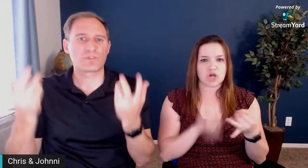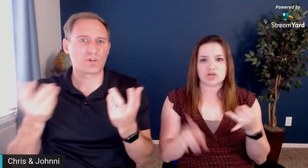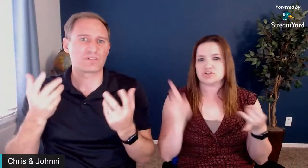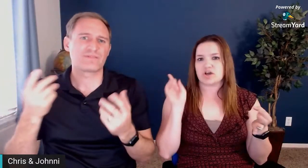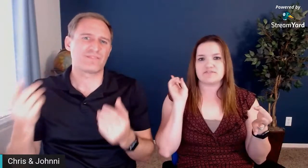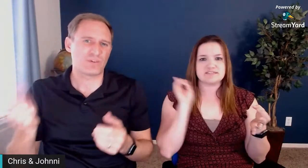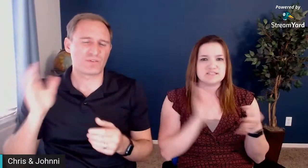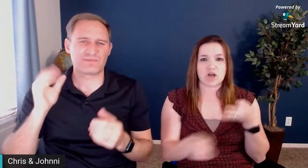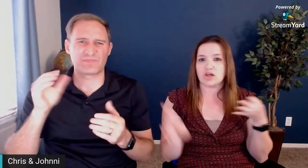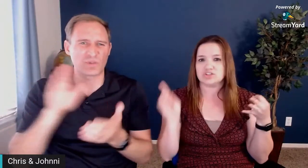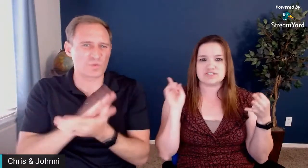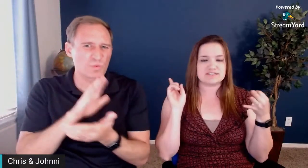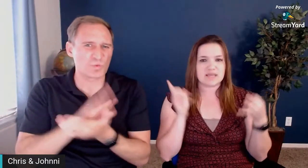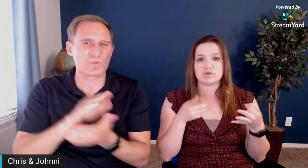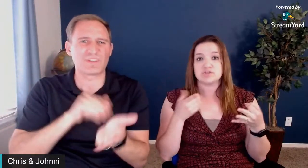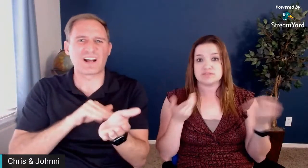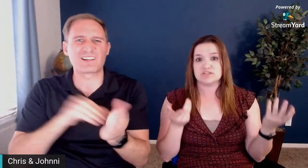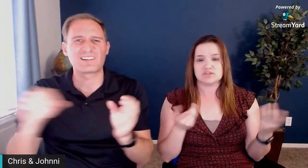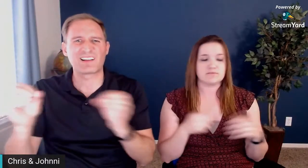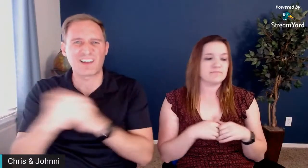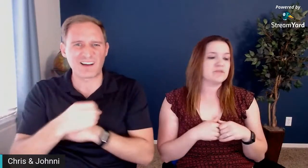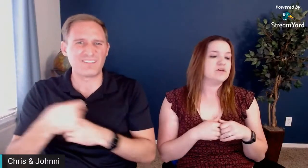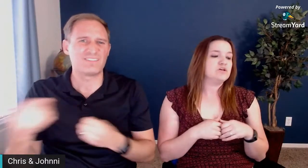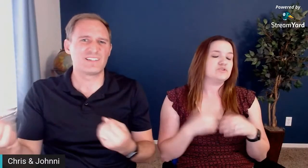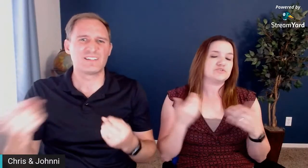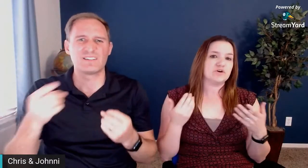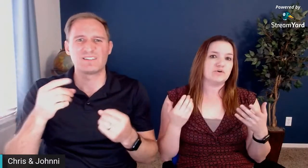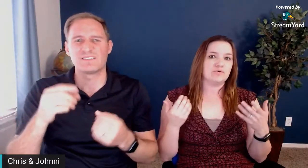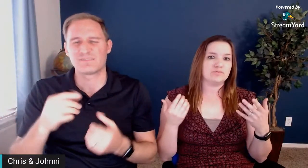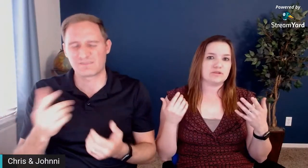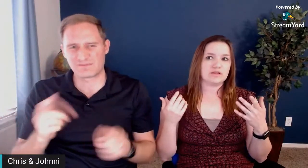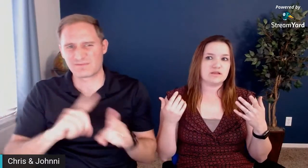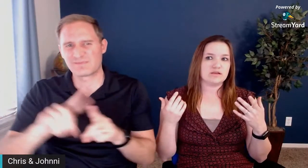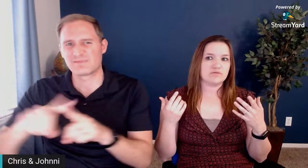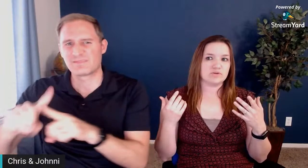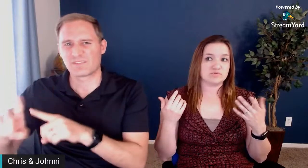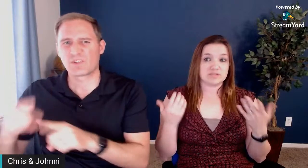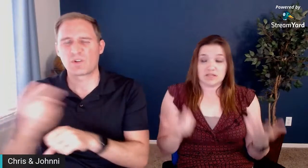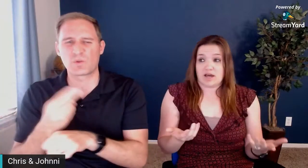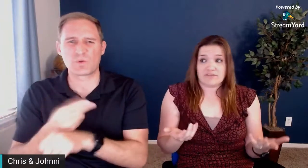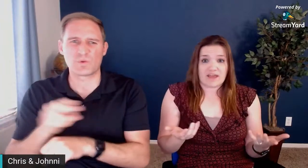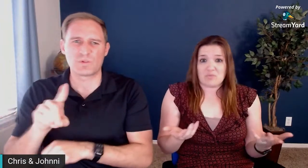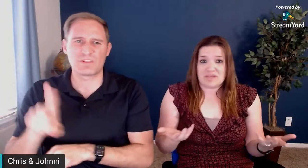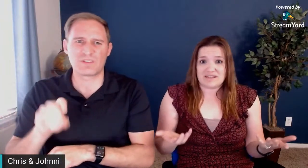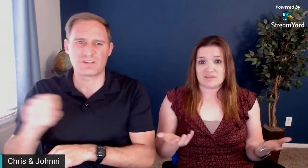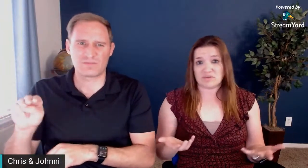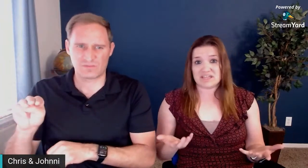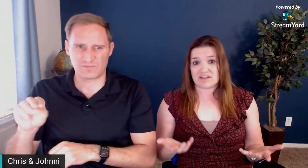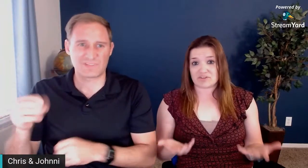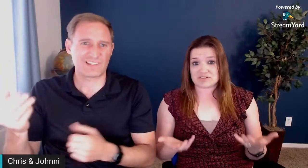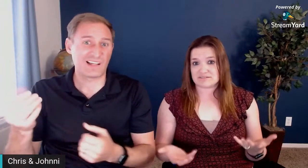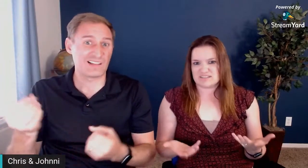doctors offices colleges they were using zoom so which was a lot of that we had we had never